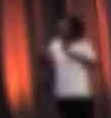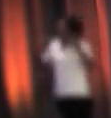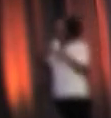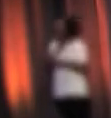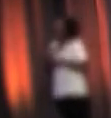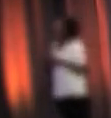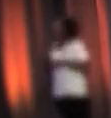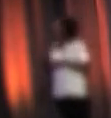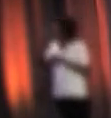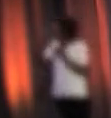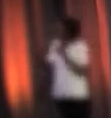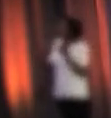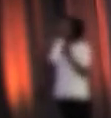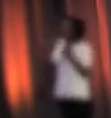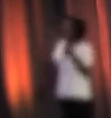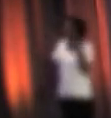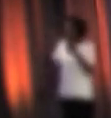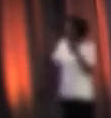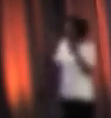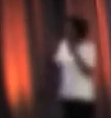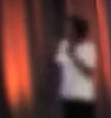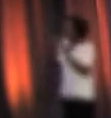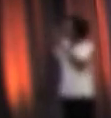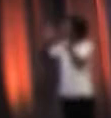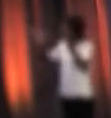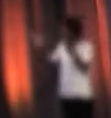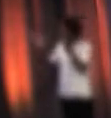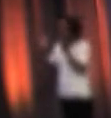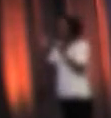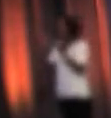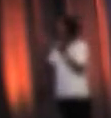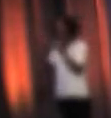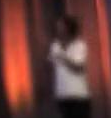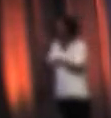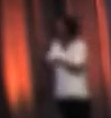Edinburgh Libraries are approaching other authorities to develop a community of best practice.